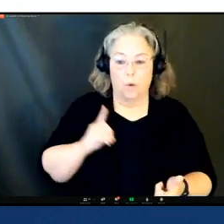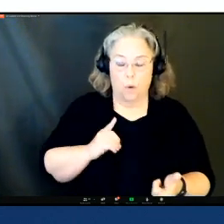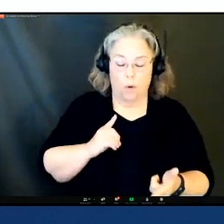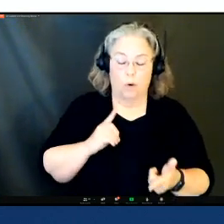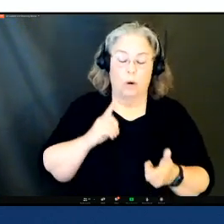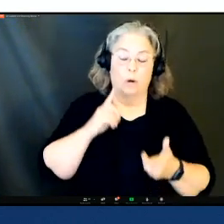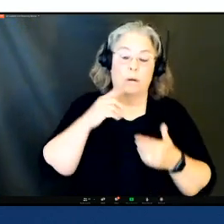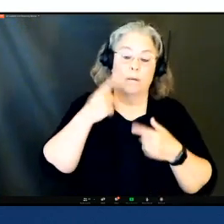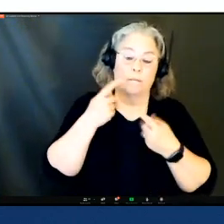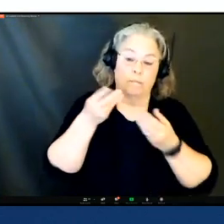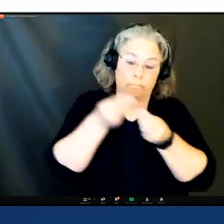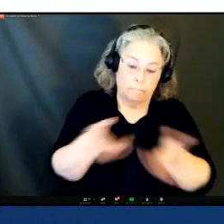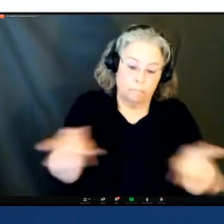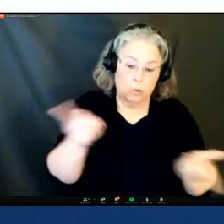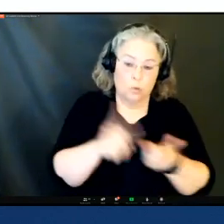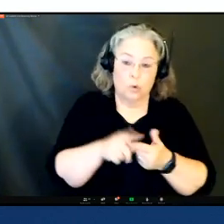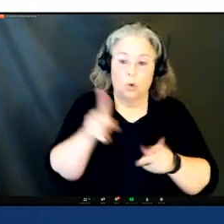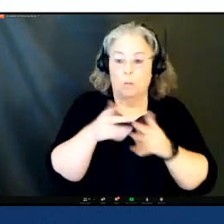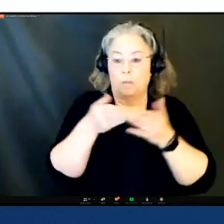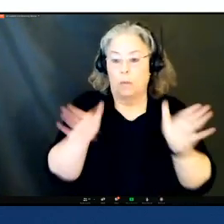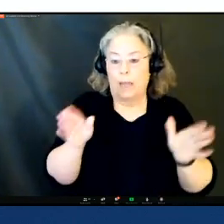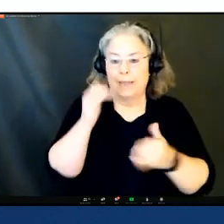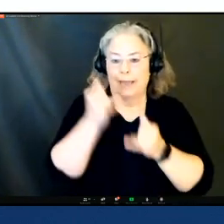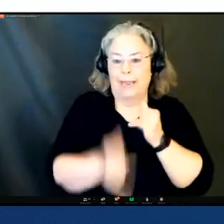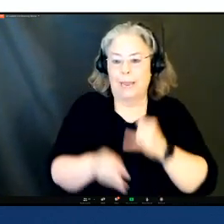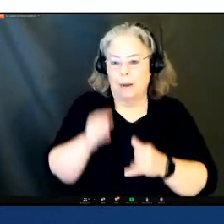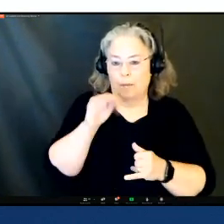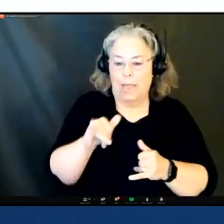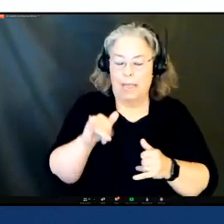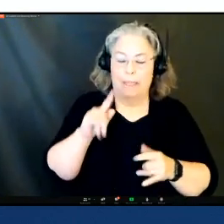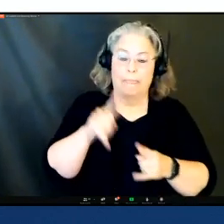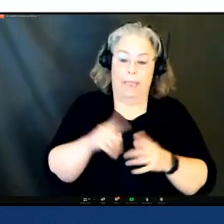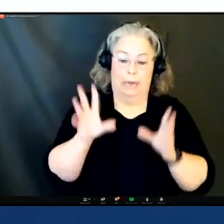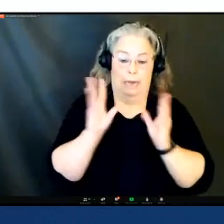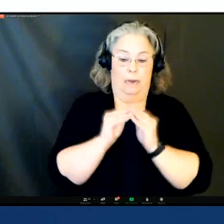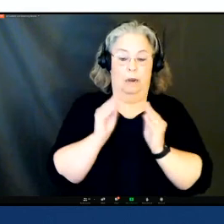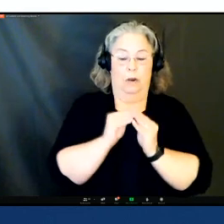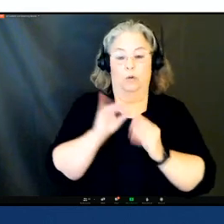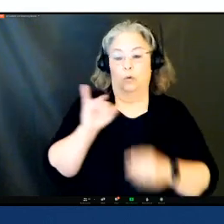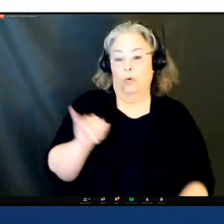Then hearings on the recommended budget are held in June and the budget is approved by Ford